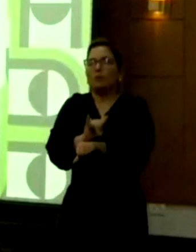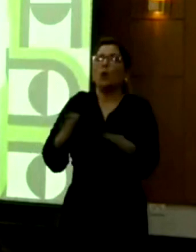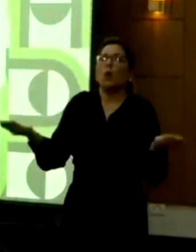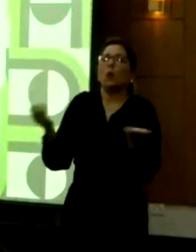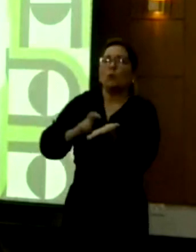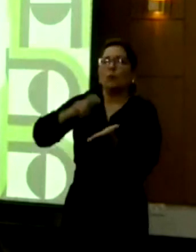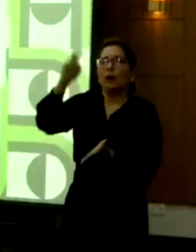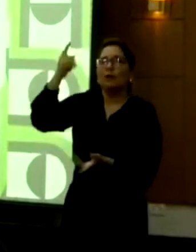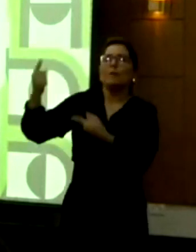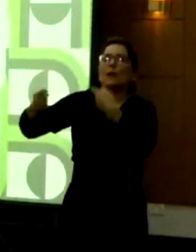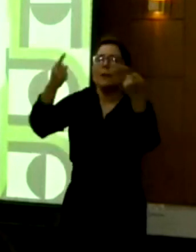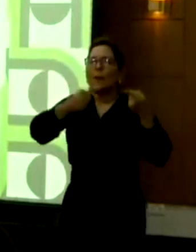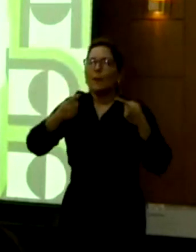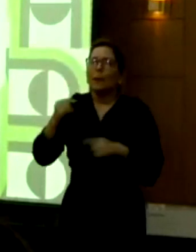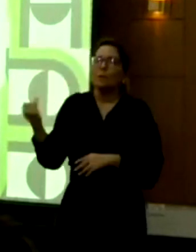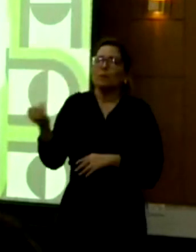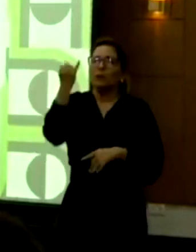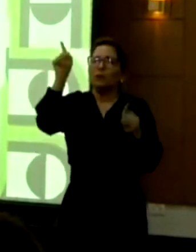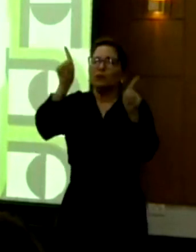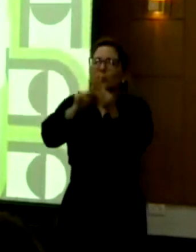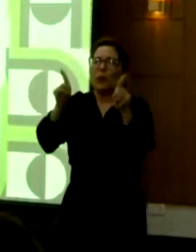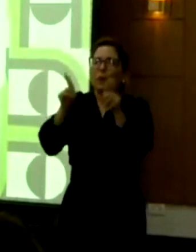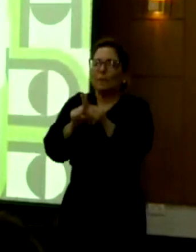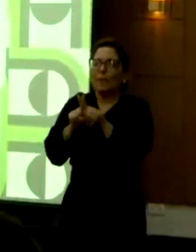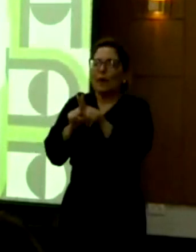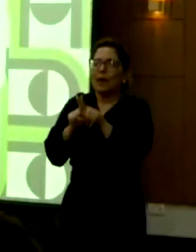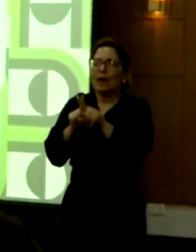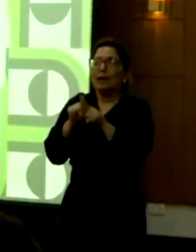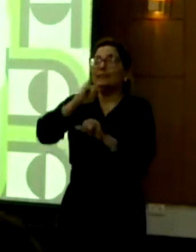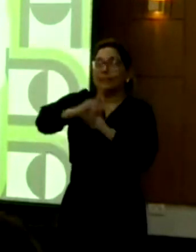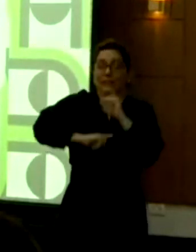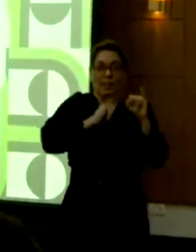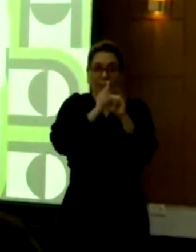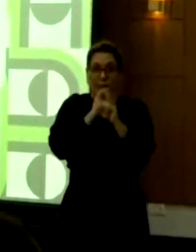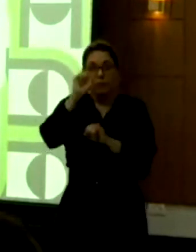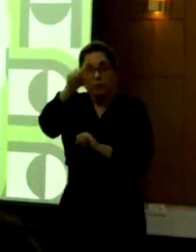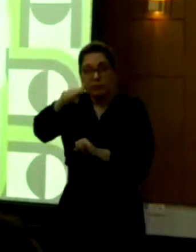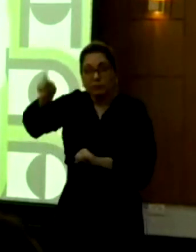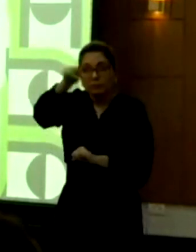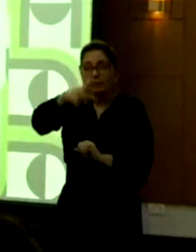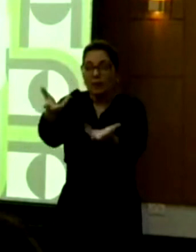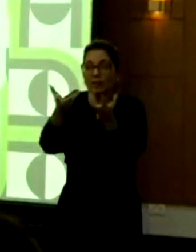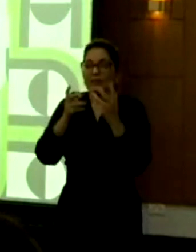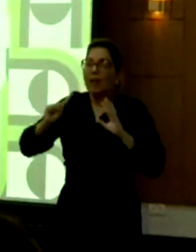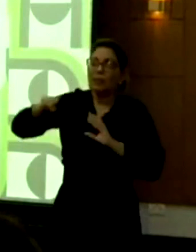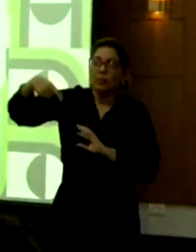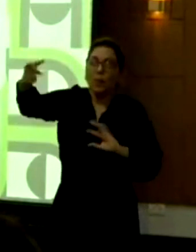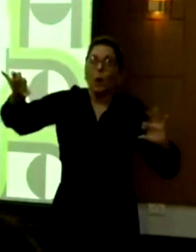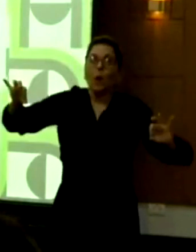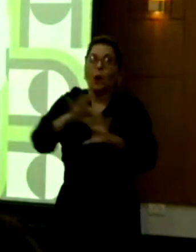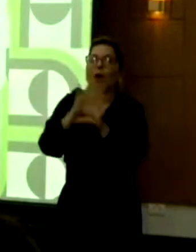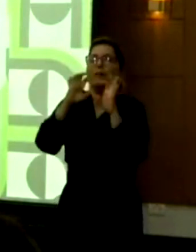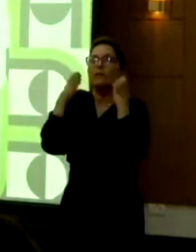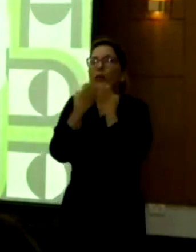relevant discussions will also be available on the internet for whoever wants to, soon after, when the event is over, watch it again